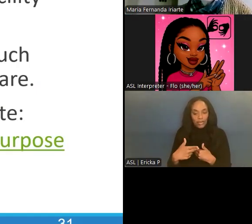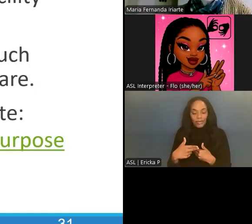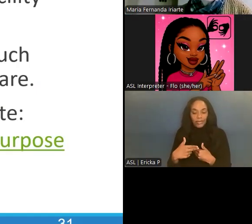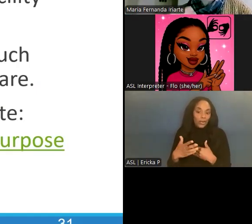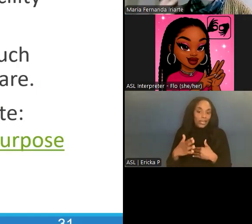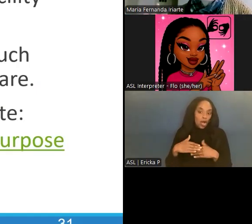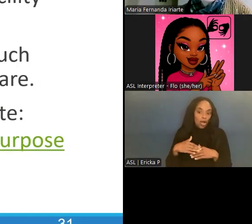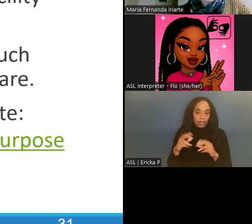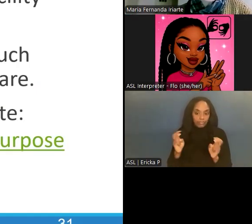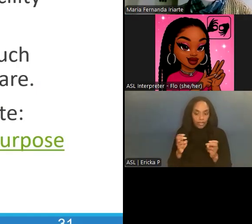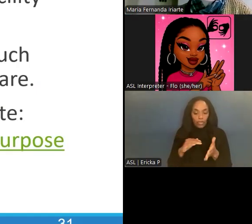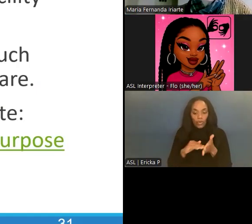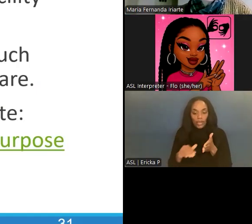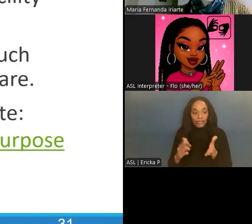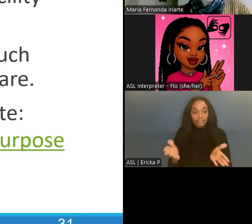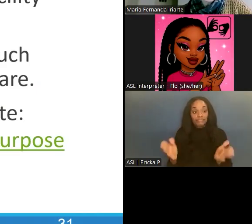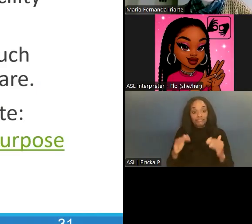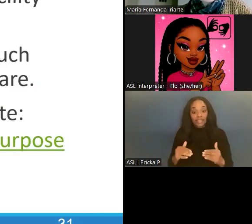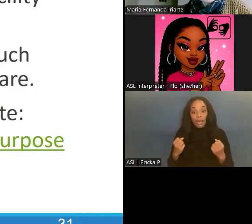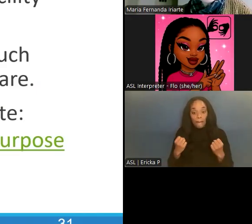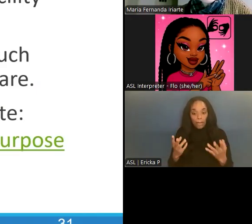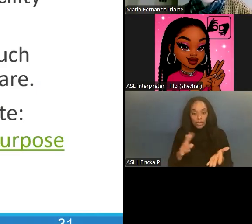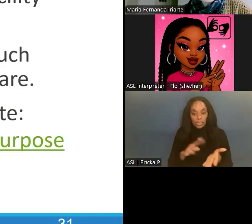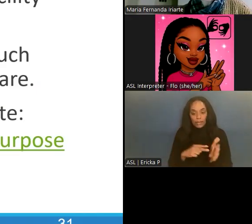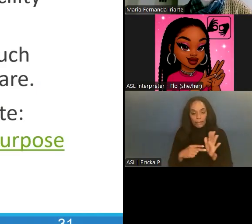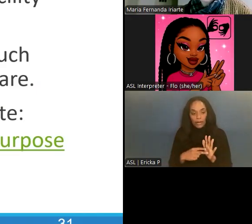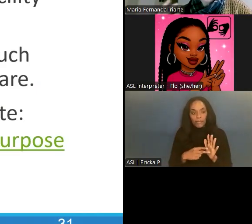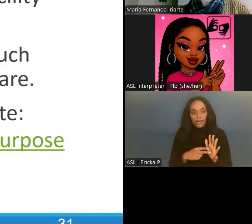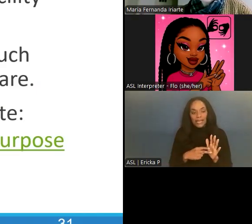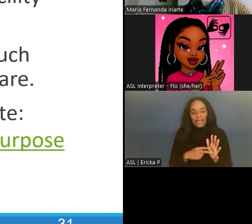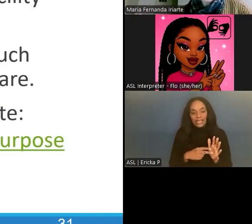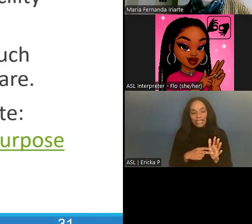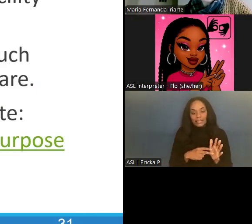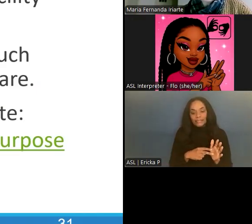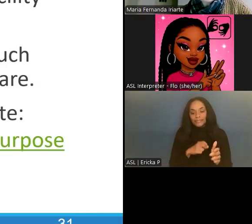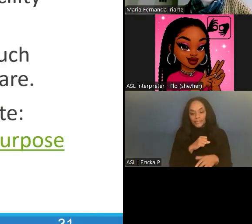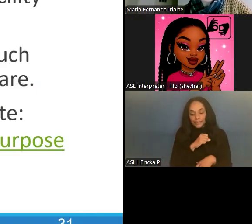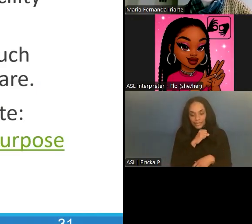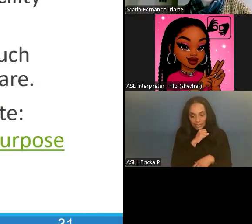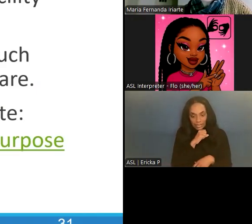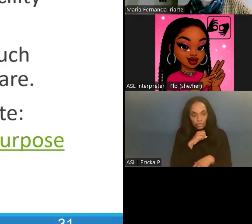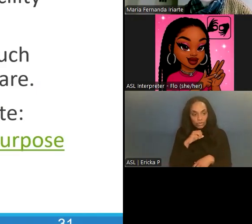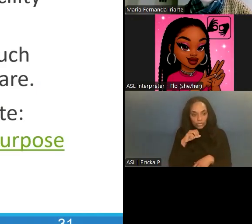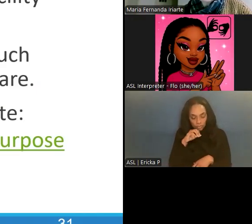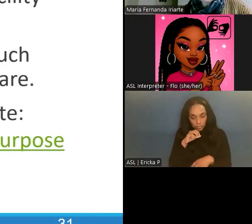The next waiver is the Multi Purpose Senior Services program. You've got to be 65 years or older and disabled.